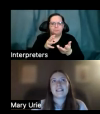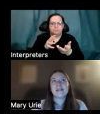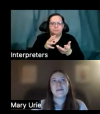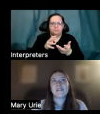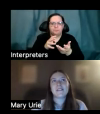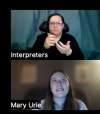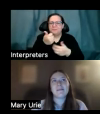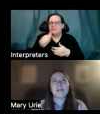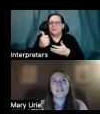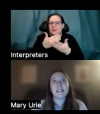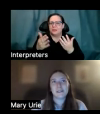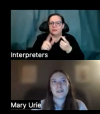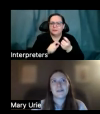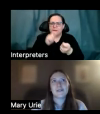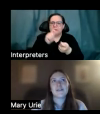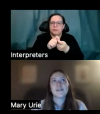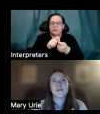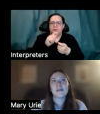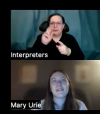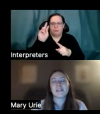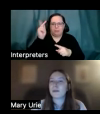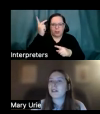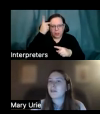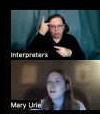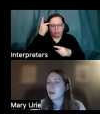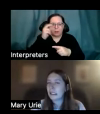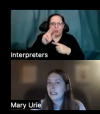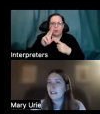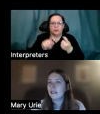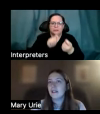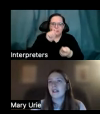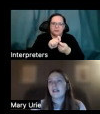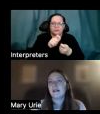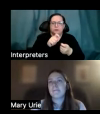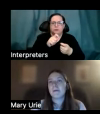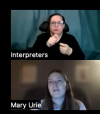that's specifically political or specific to a political party. I